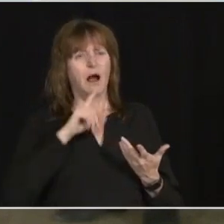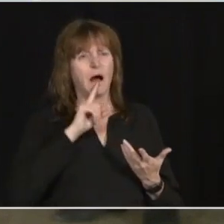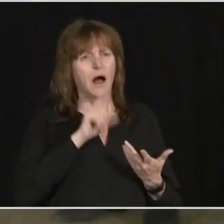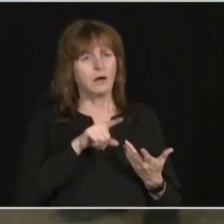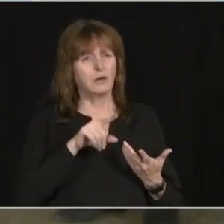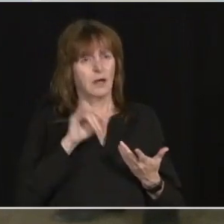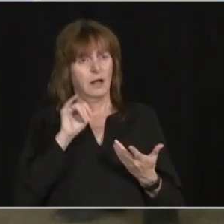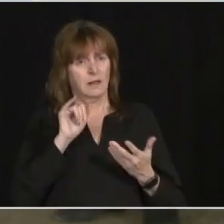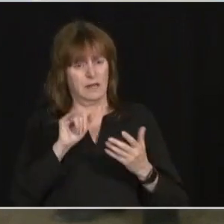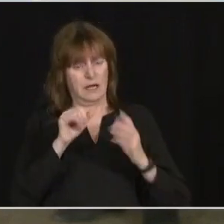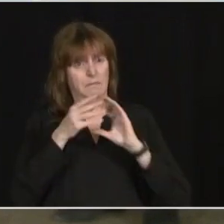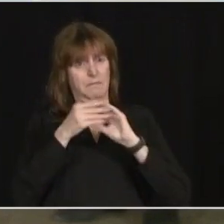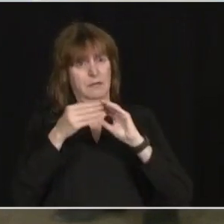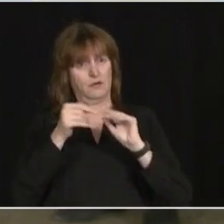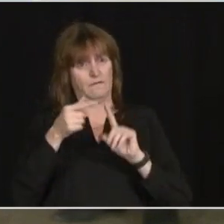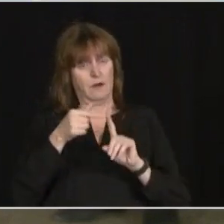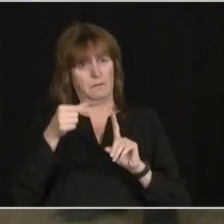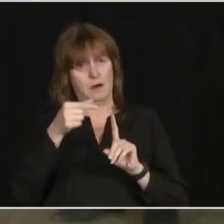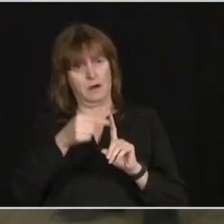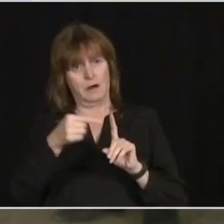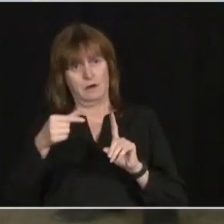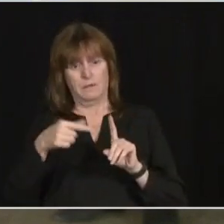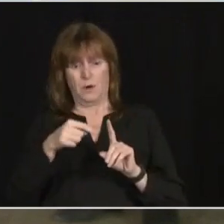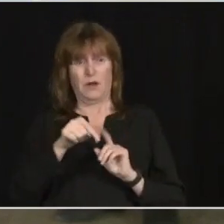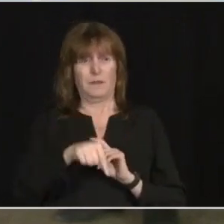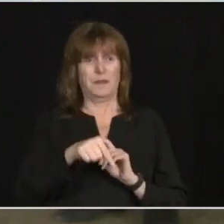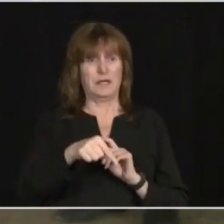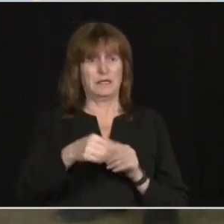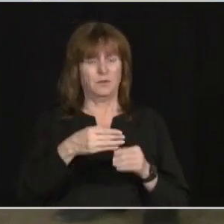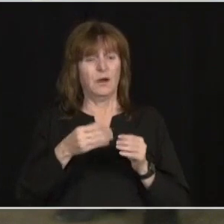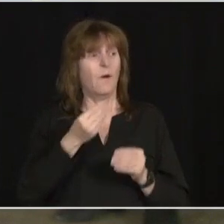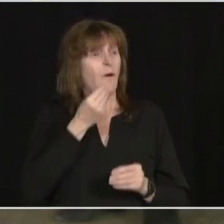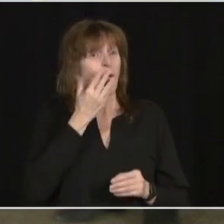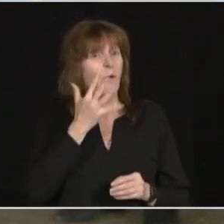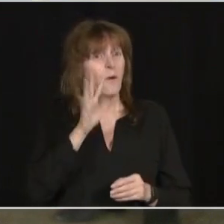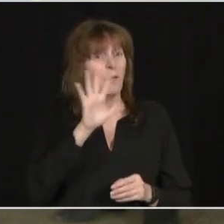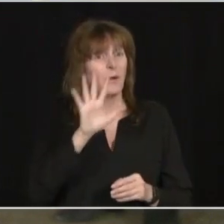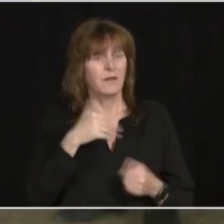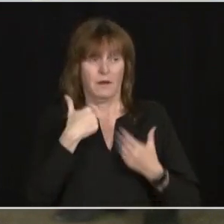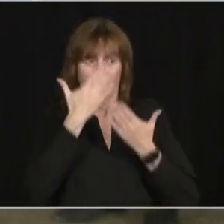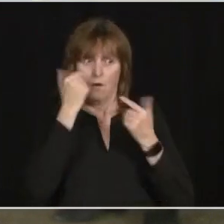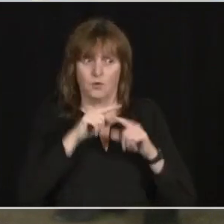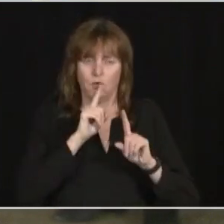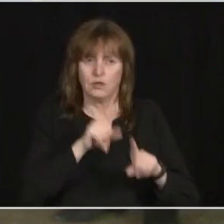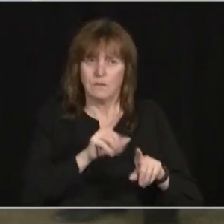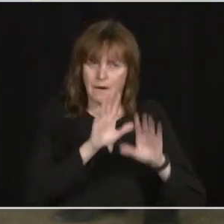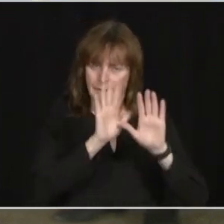What is the message from our government about this weekend? We've come such a long way and it's been a